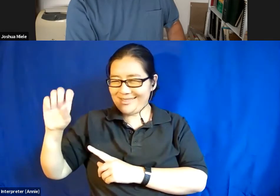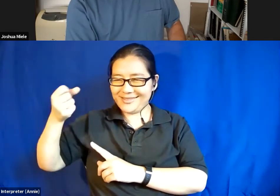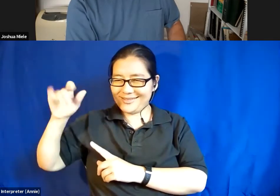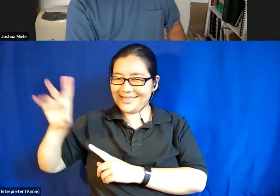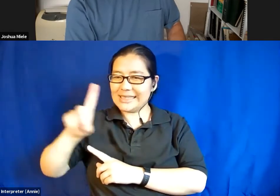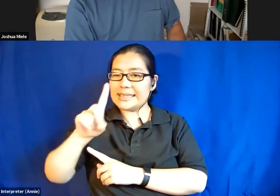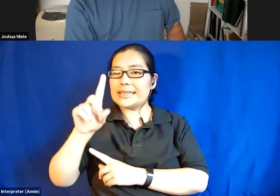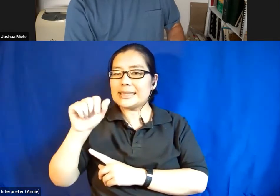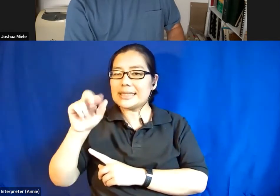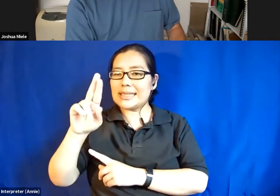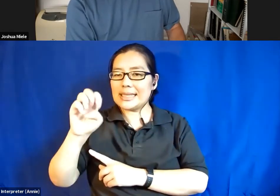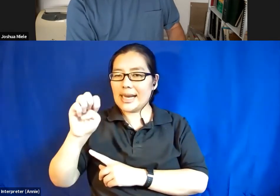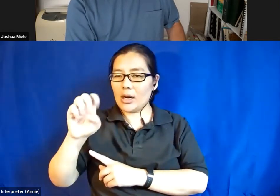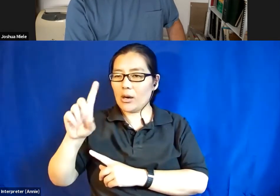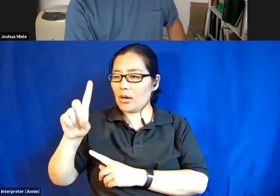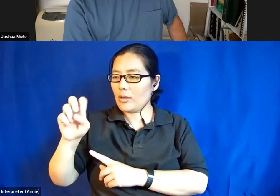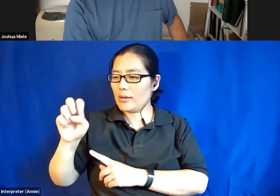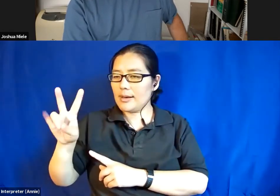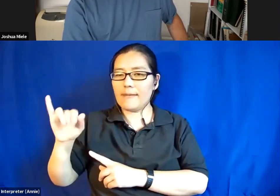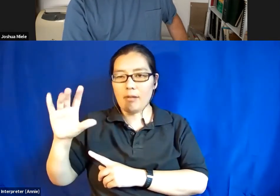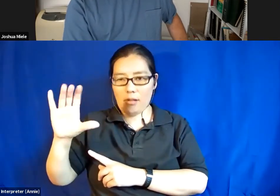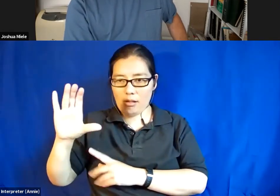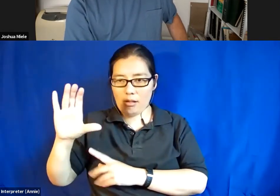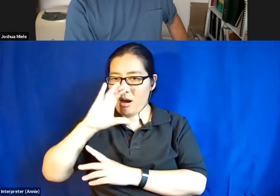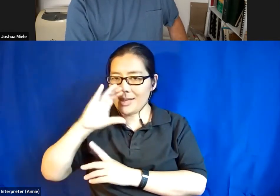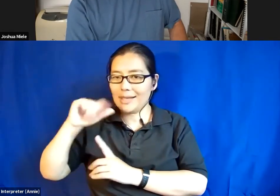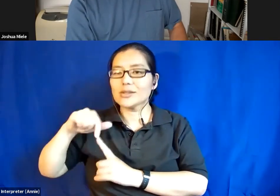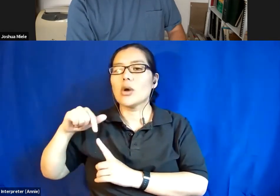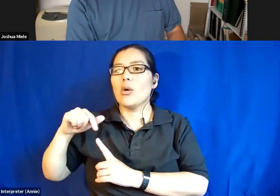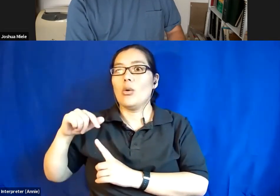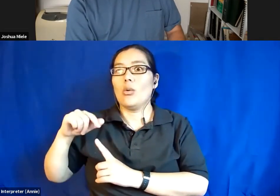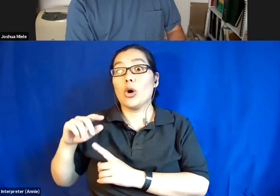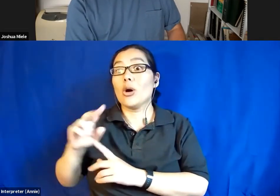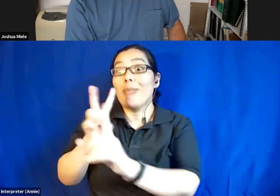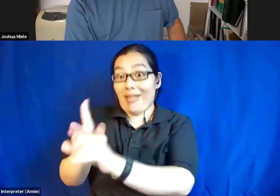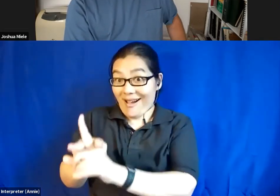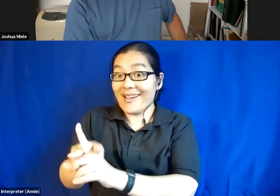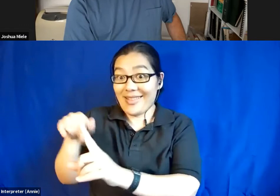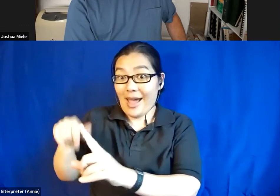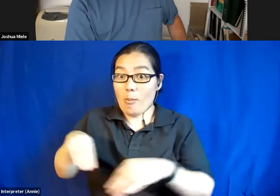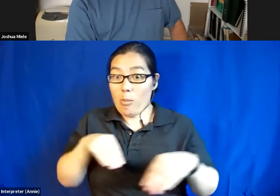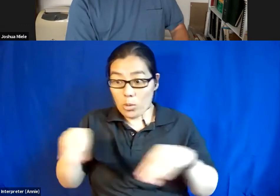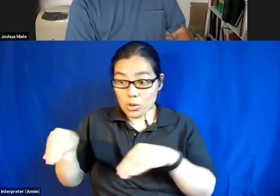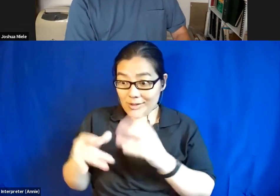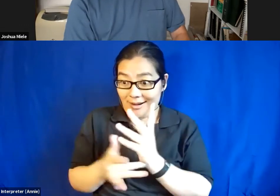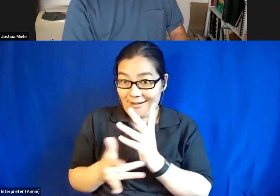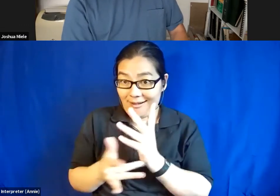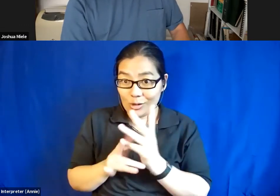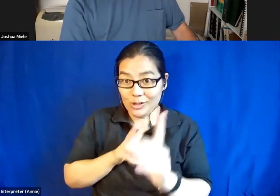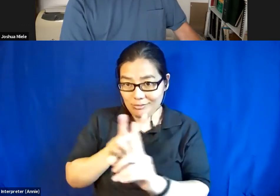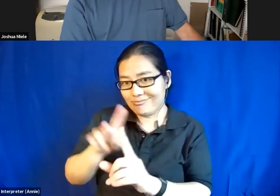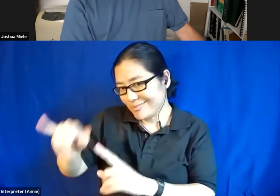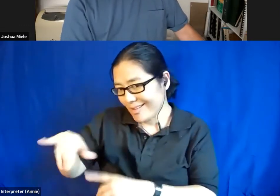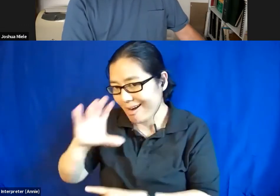adapting motions to. And we're working on that now. : That's really cool. So I'm going